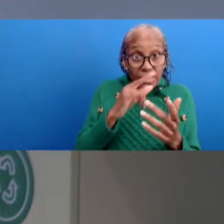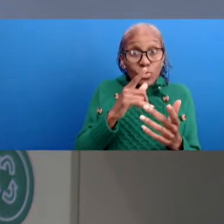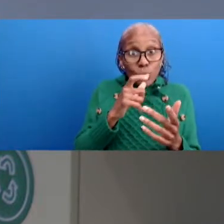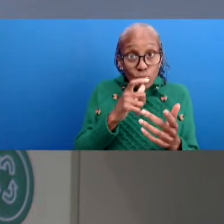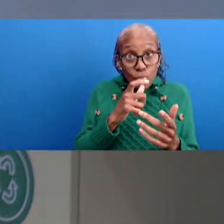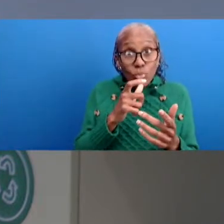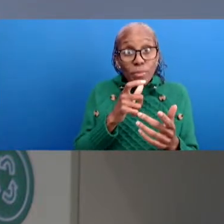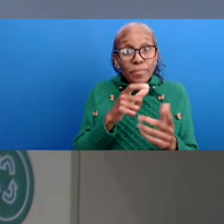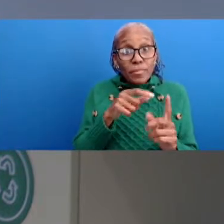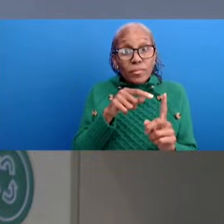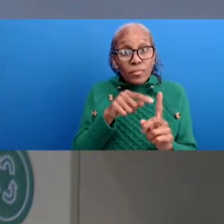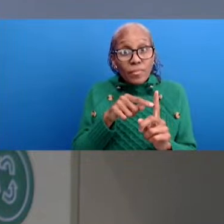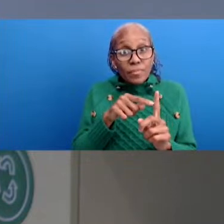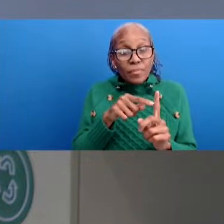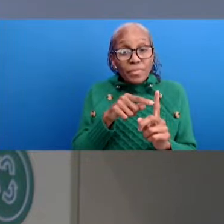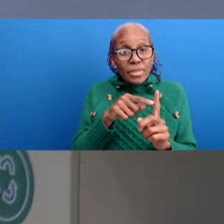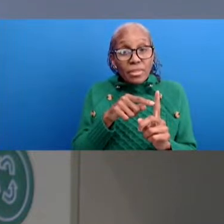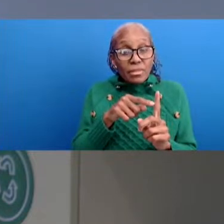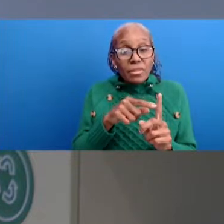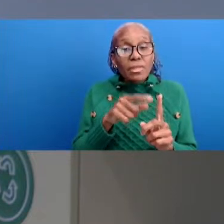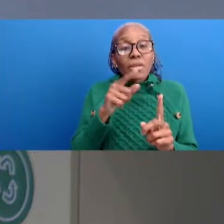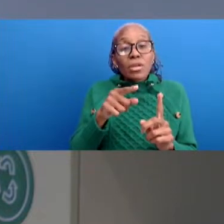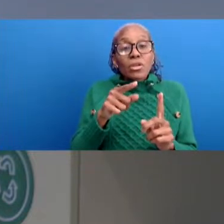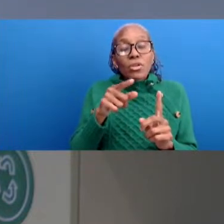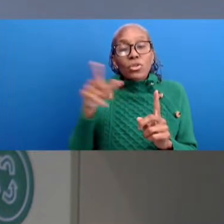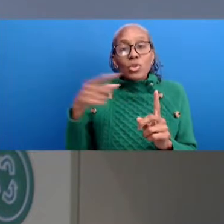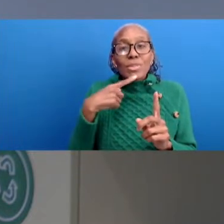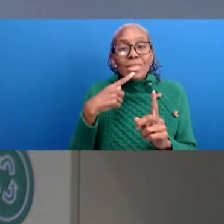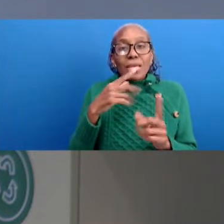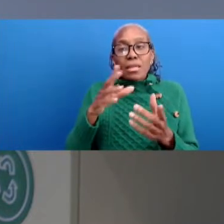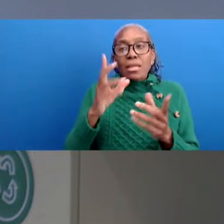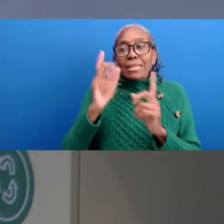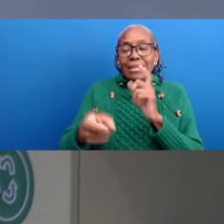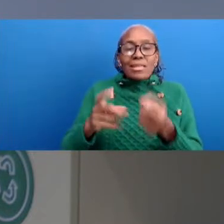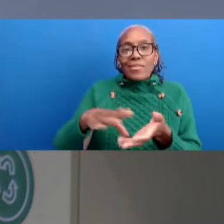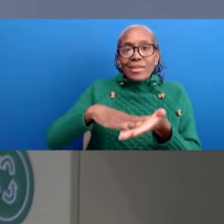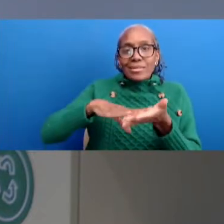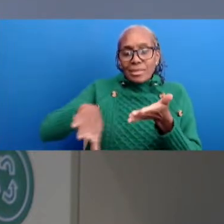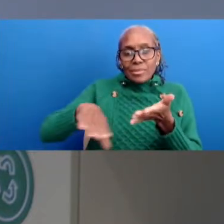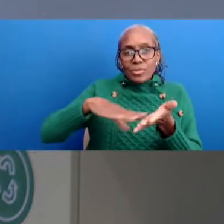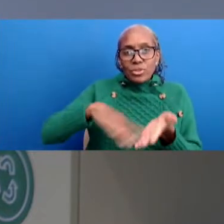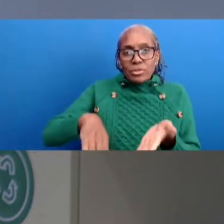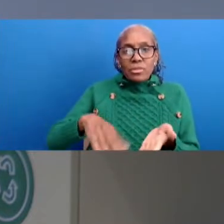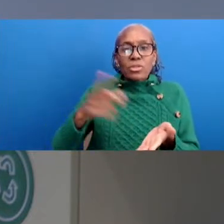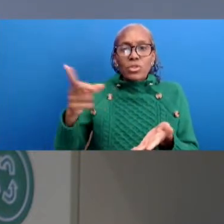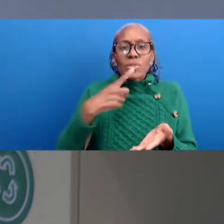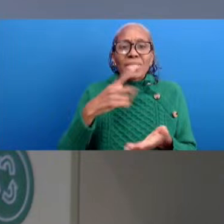IF THEY WERE NOT VACCINATED.